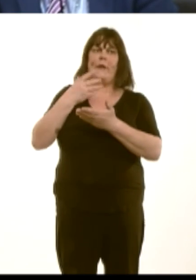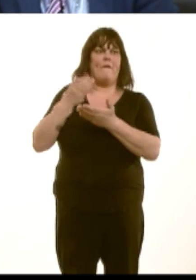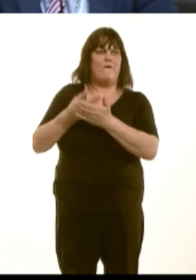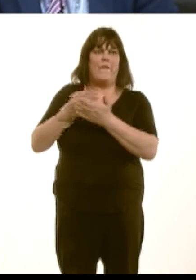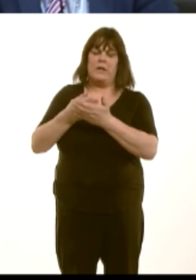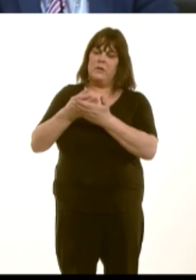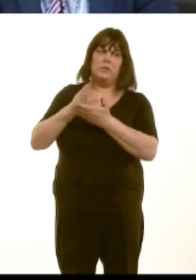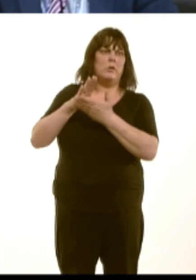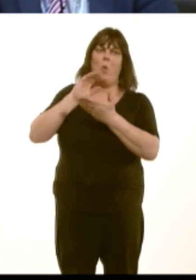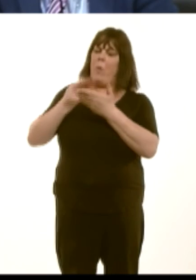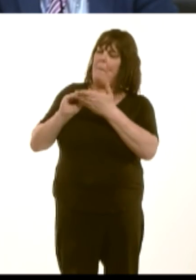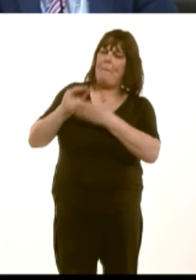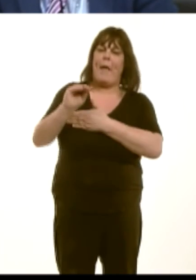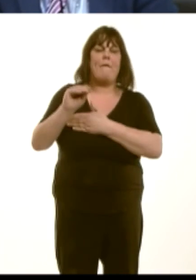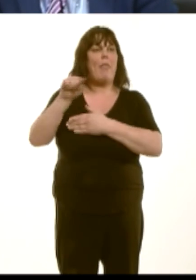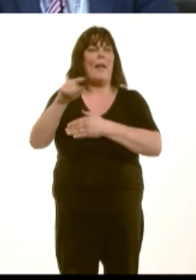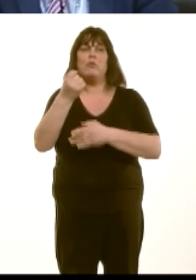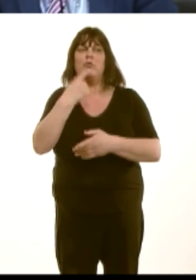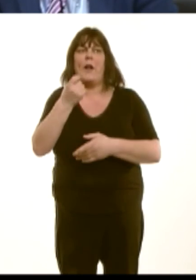will then not be available via the cancer drugs fund in England.